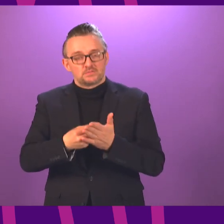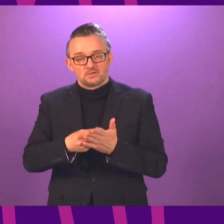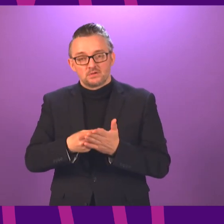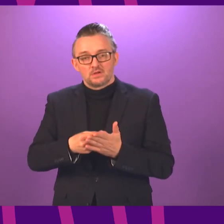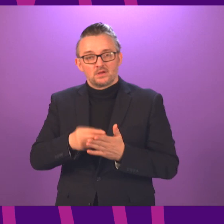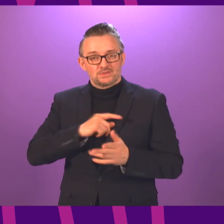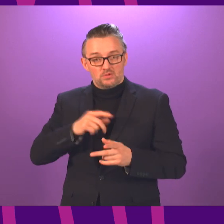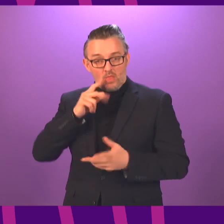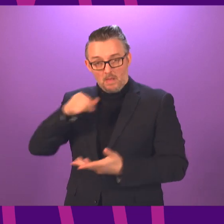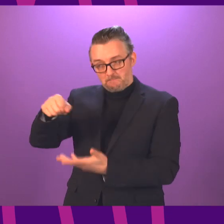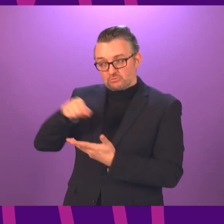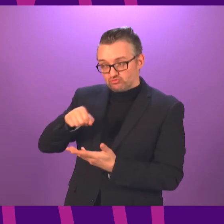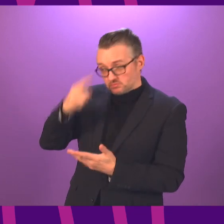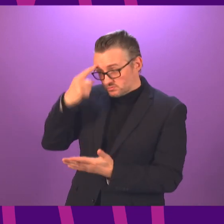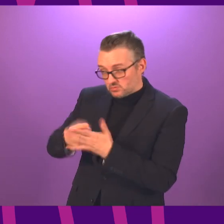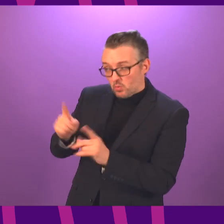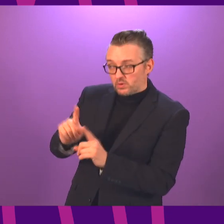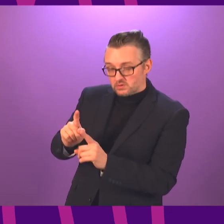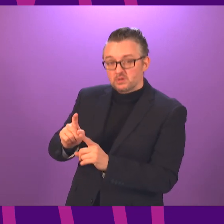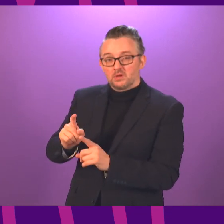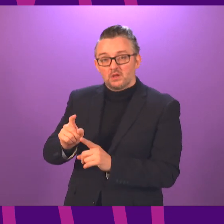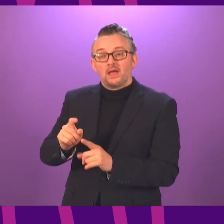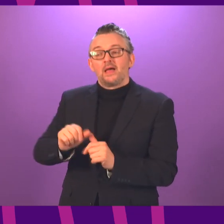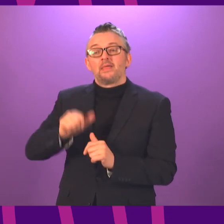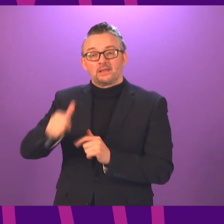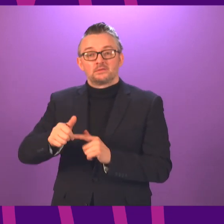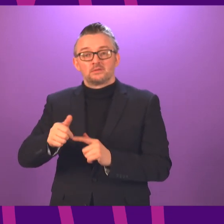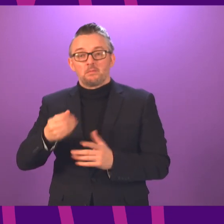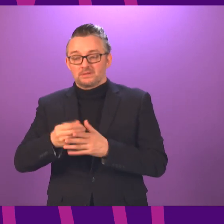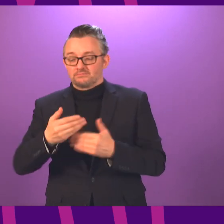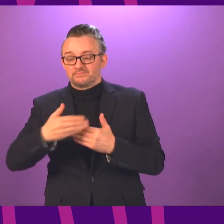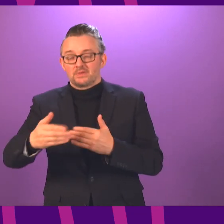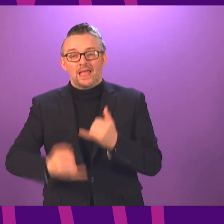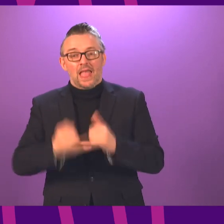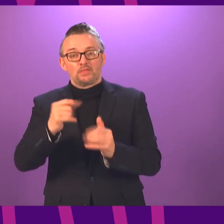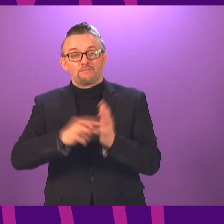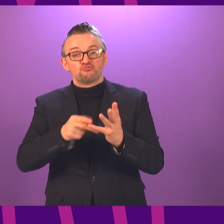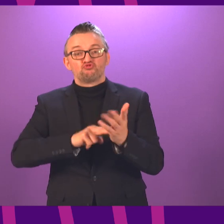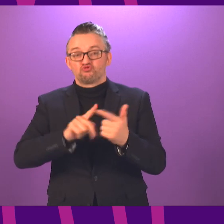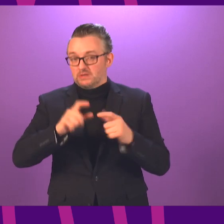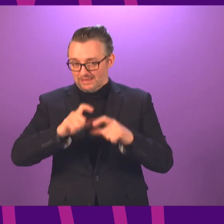in the budget, until at least the end of June, and further, if necessary. We are considering